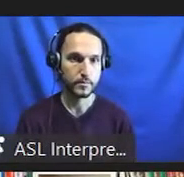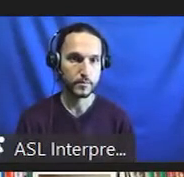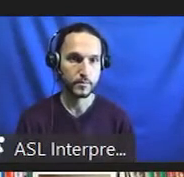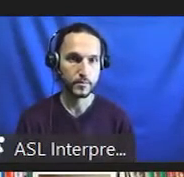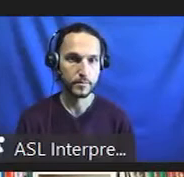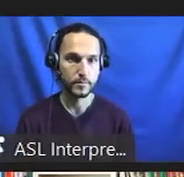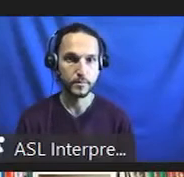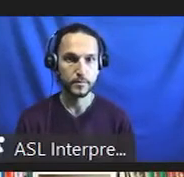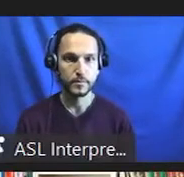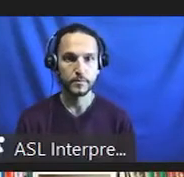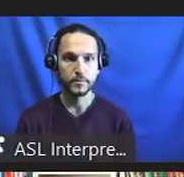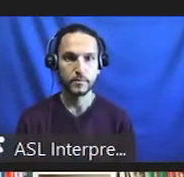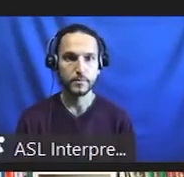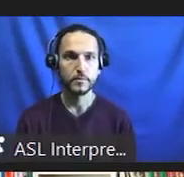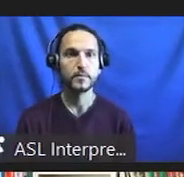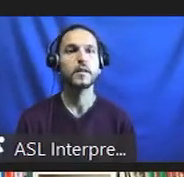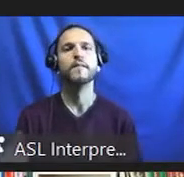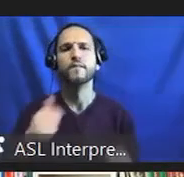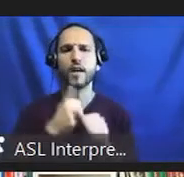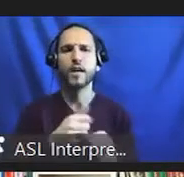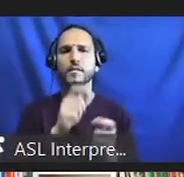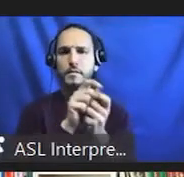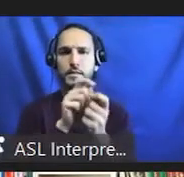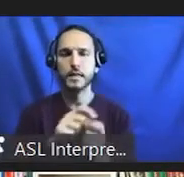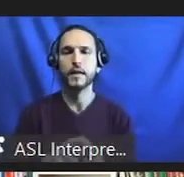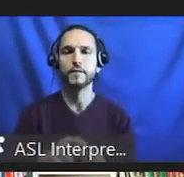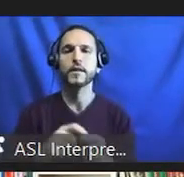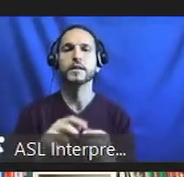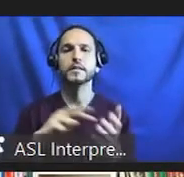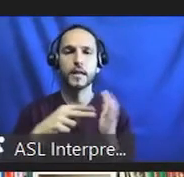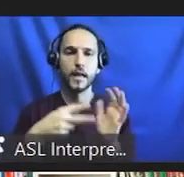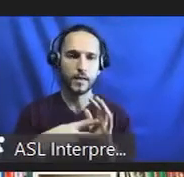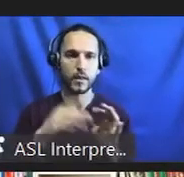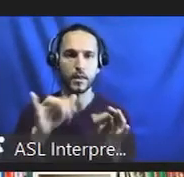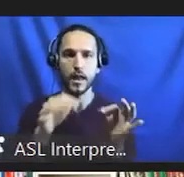They went to certain definitions for caption and for captioning.